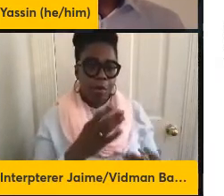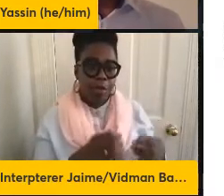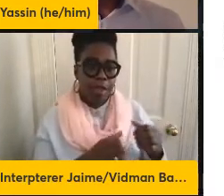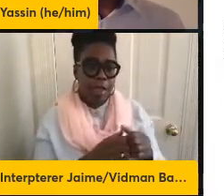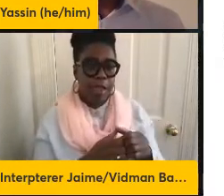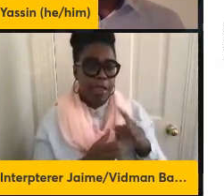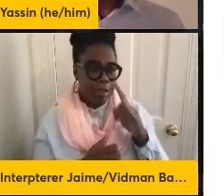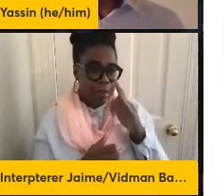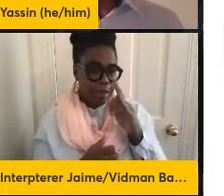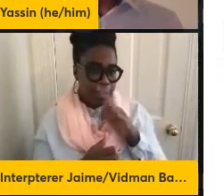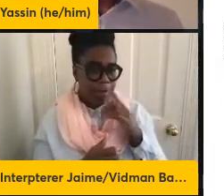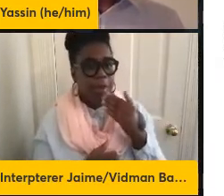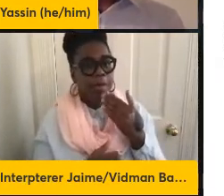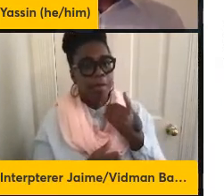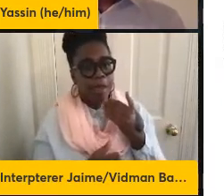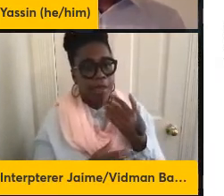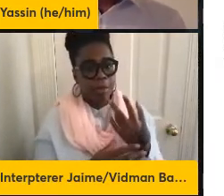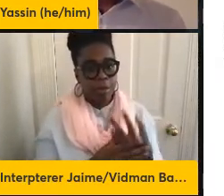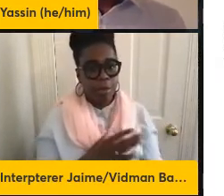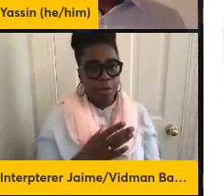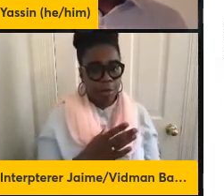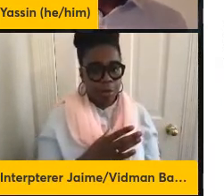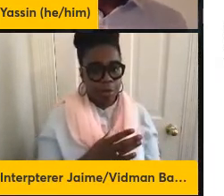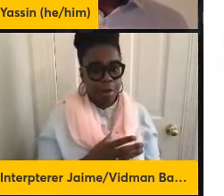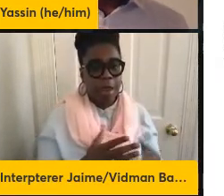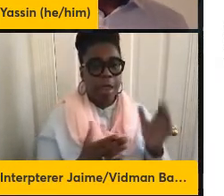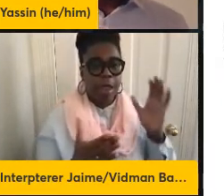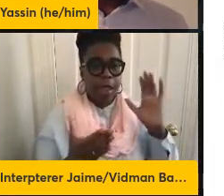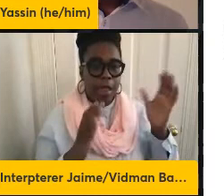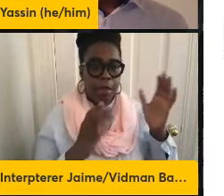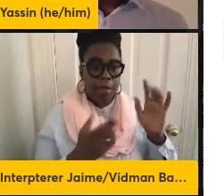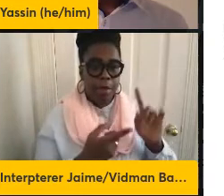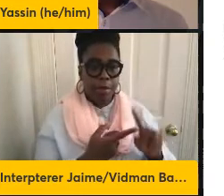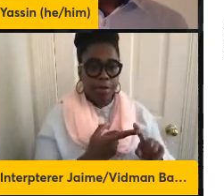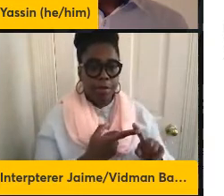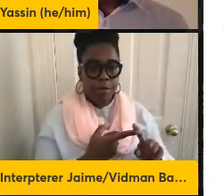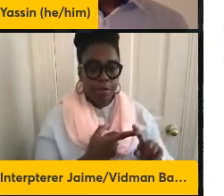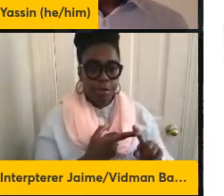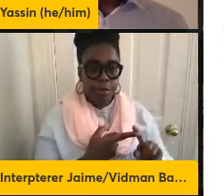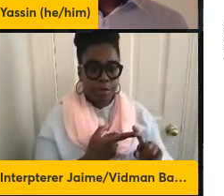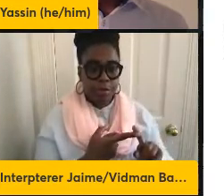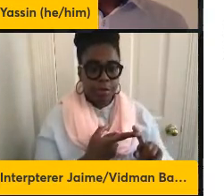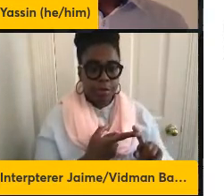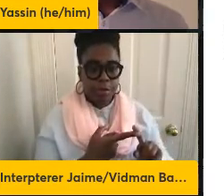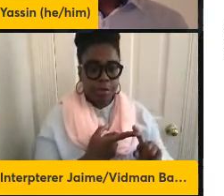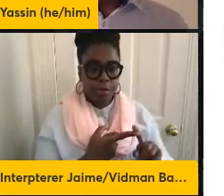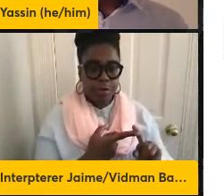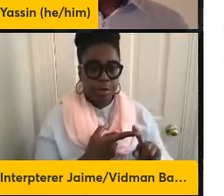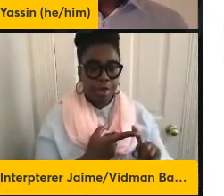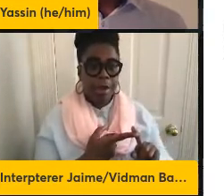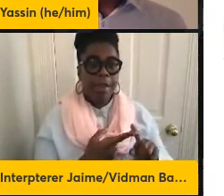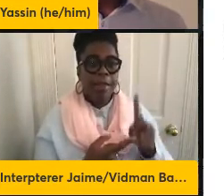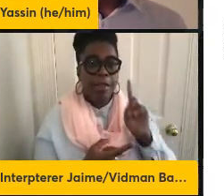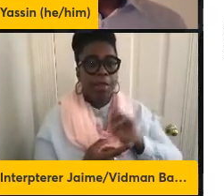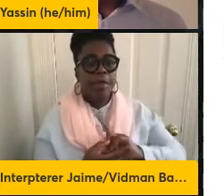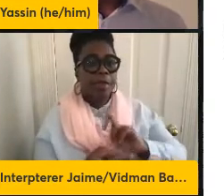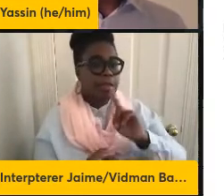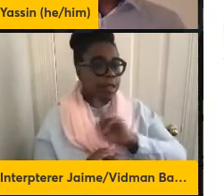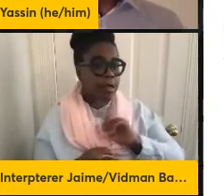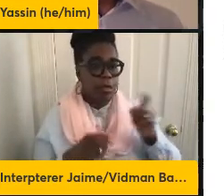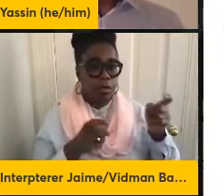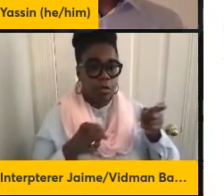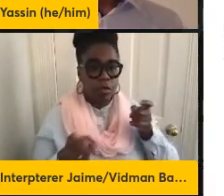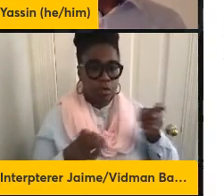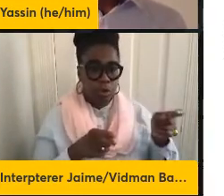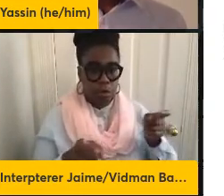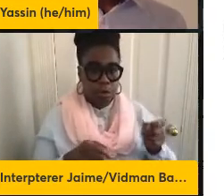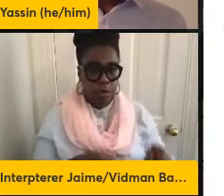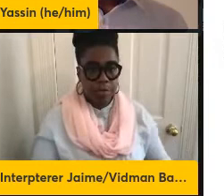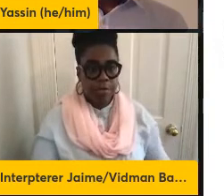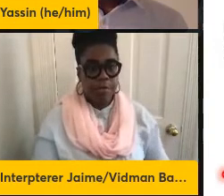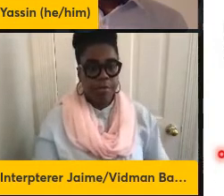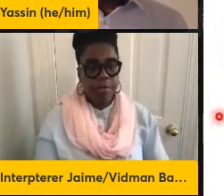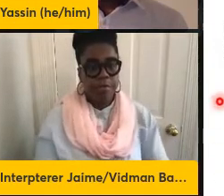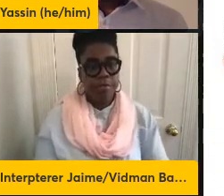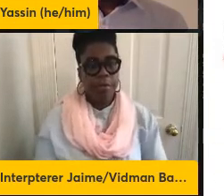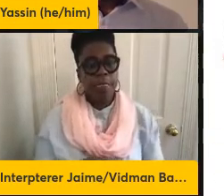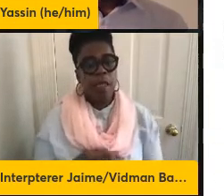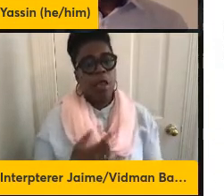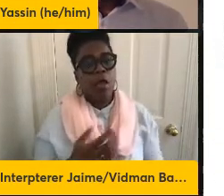that have both residents, and compare them with their single transient controls, littermate controls, we stain for K 67,